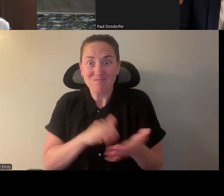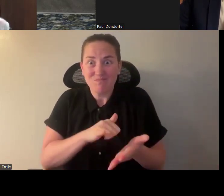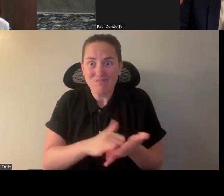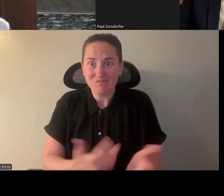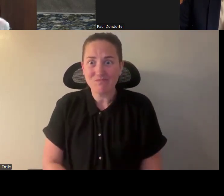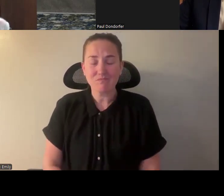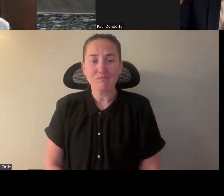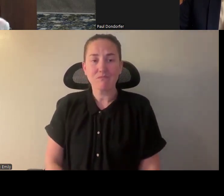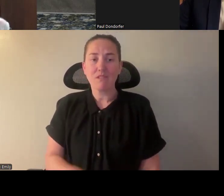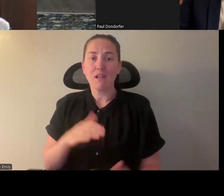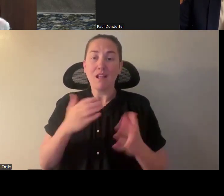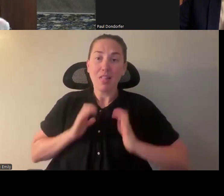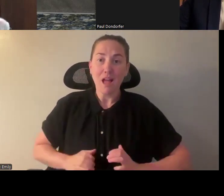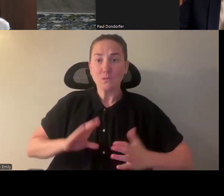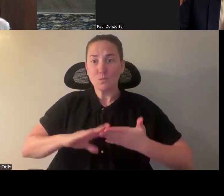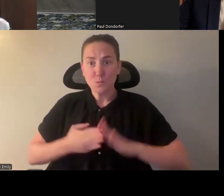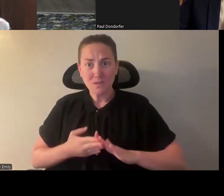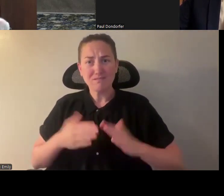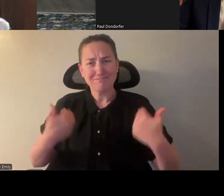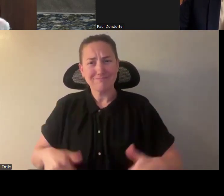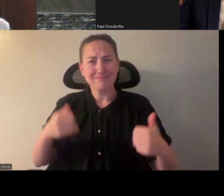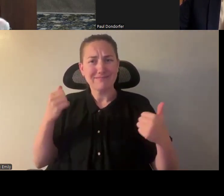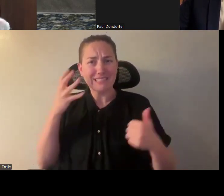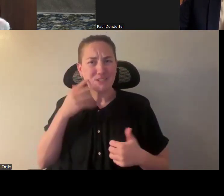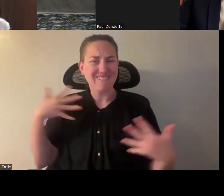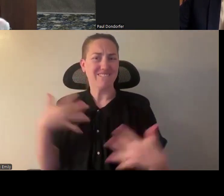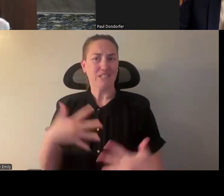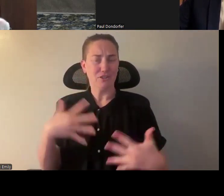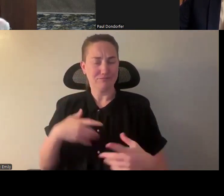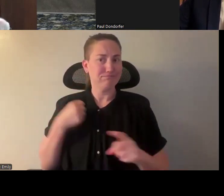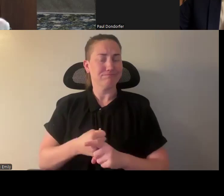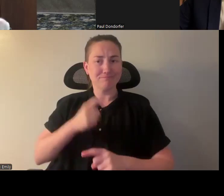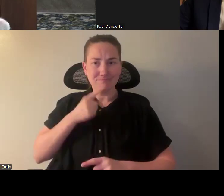and the community have experienced incredible fear recently Many have lost their ability to